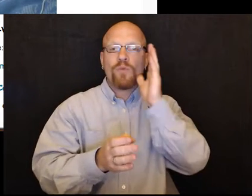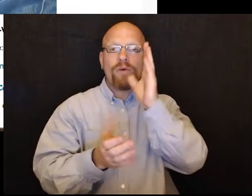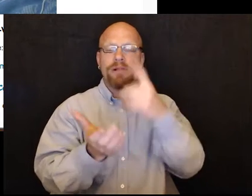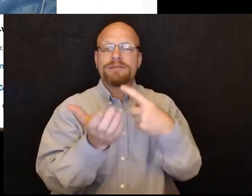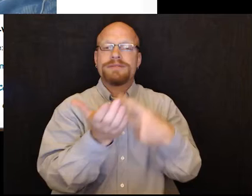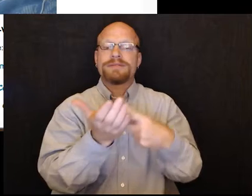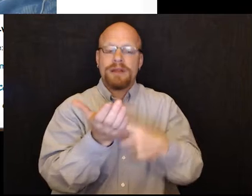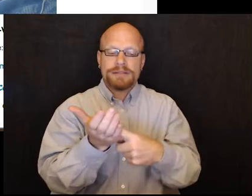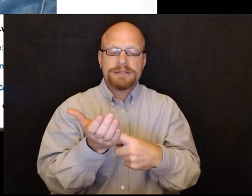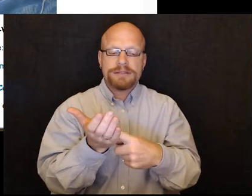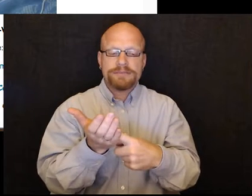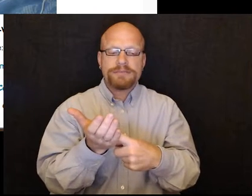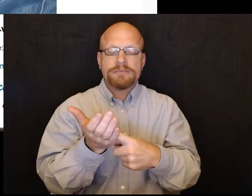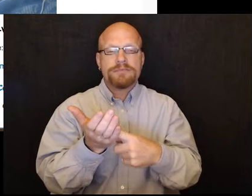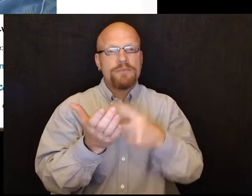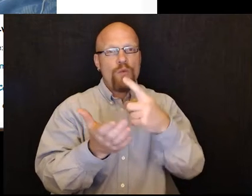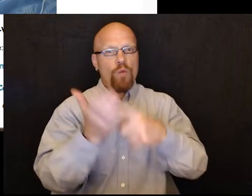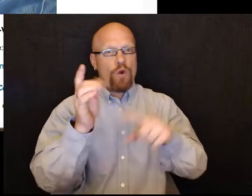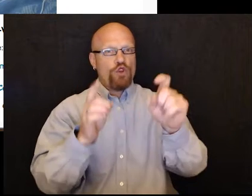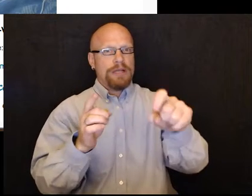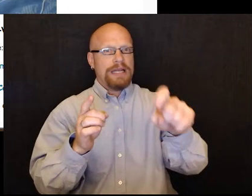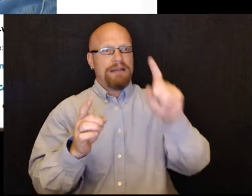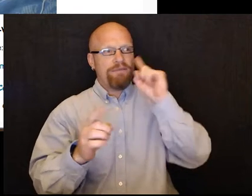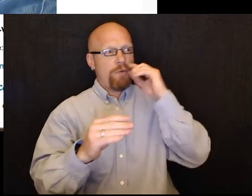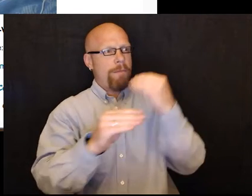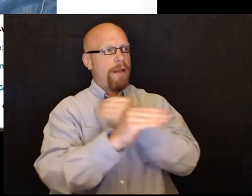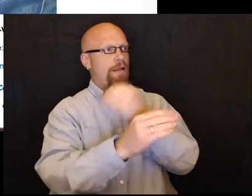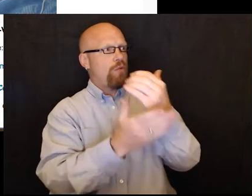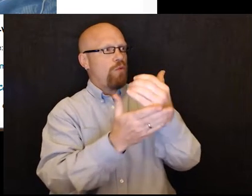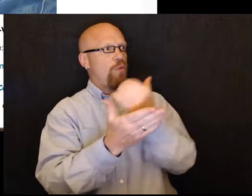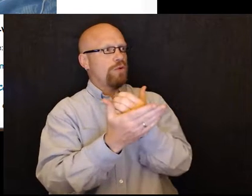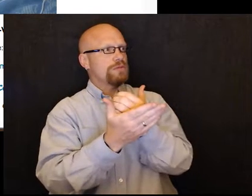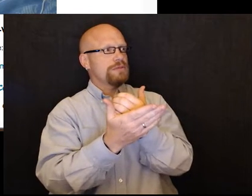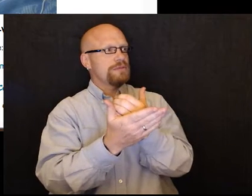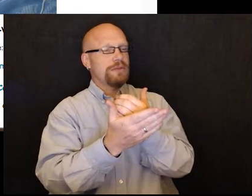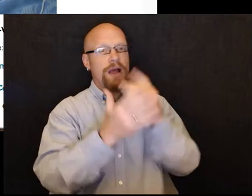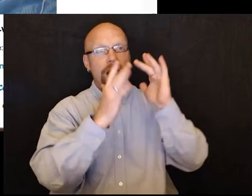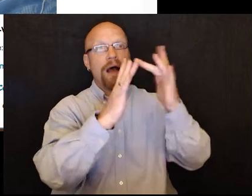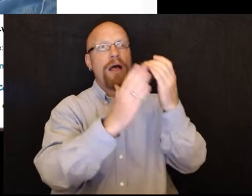it will be up to you really and then we're going to talk about what you need